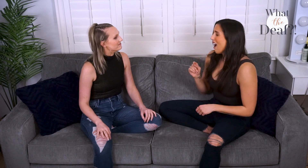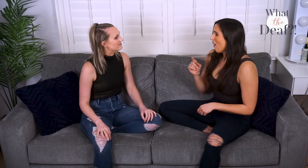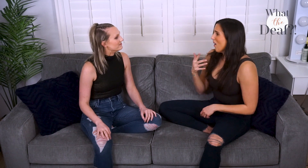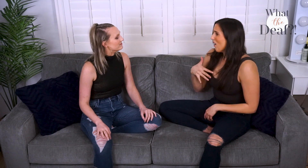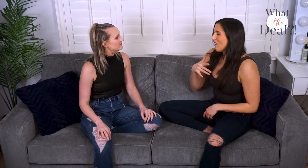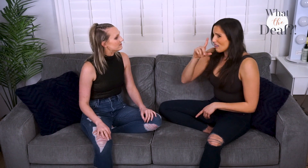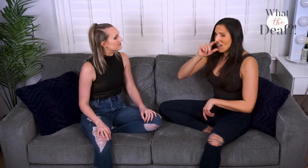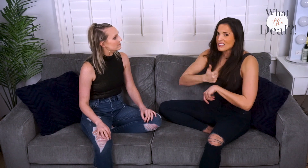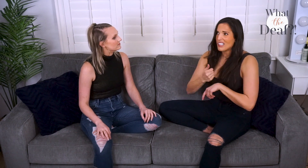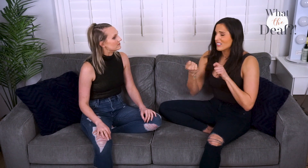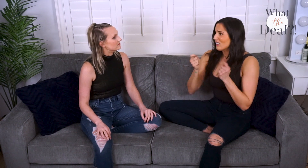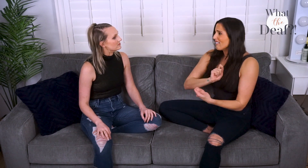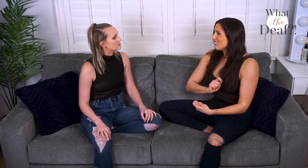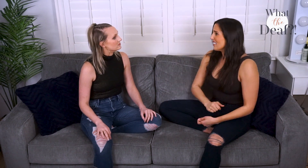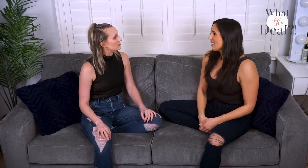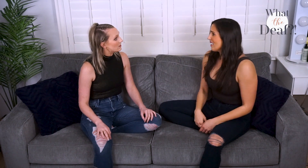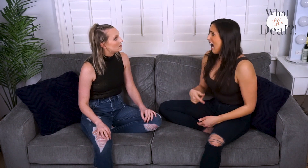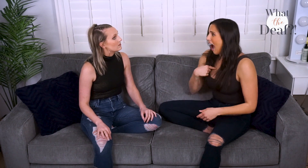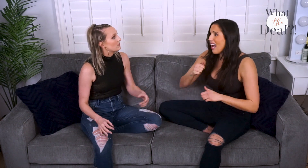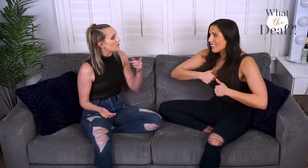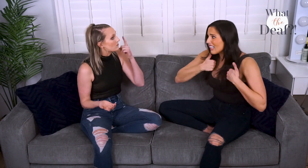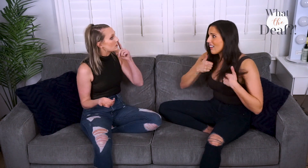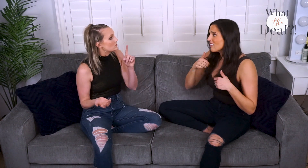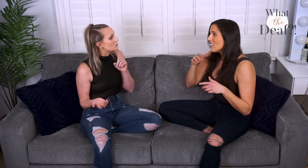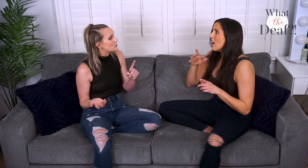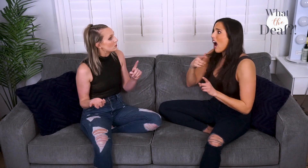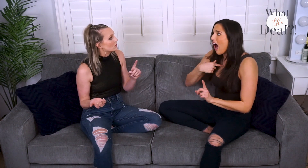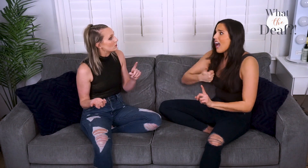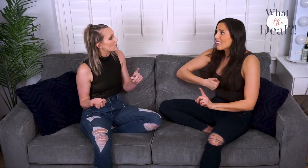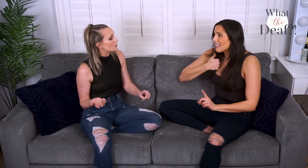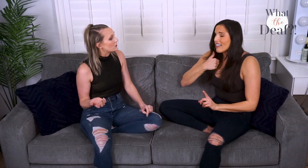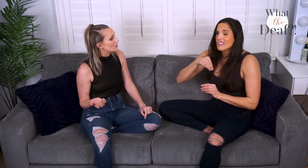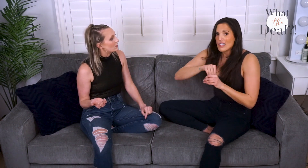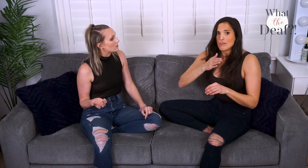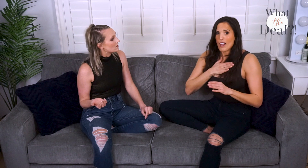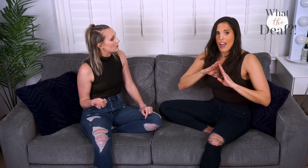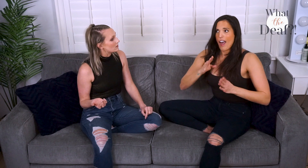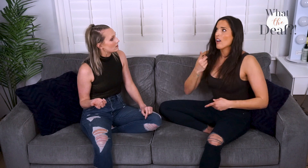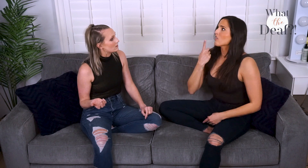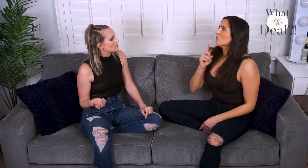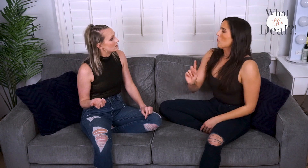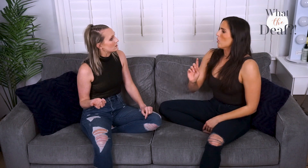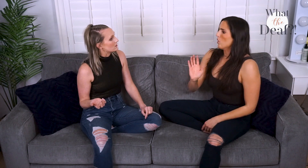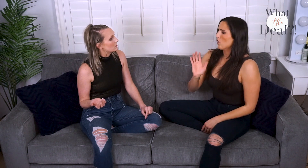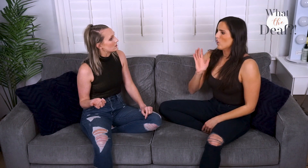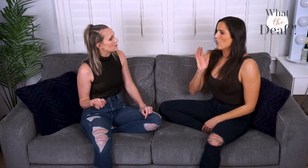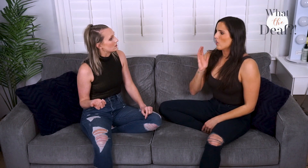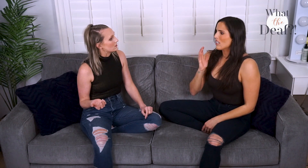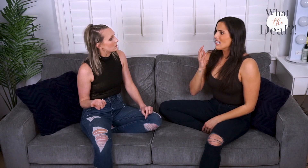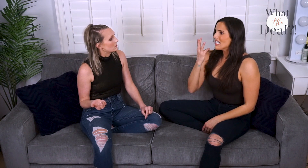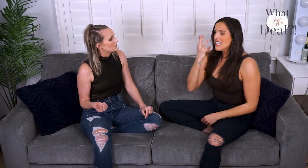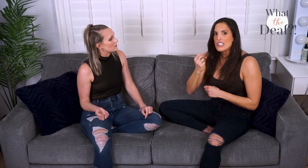But holy cow, it was a mindset shift. For sure. And granted, I lived in my house for seven years